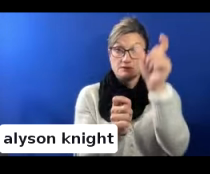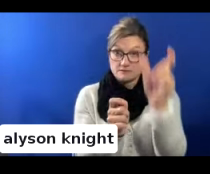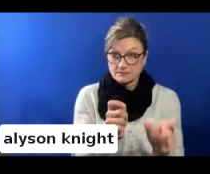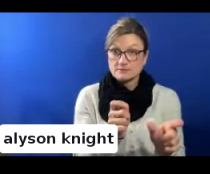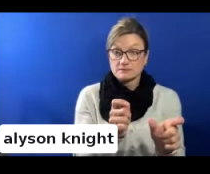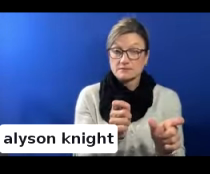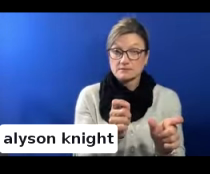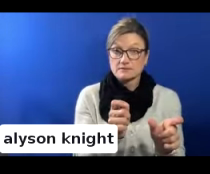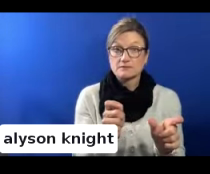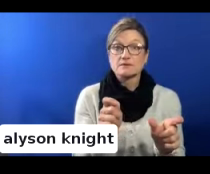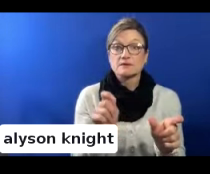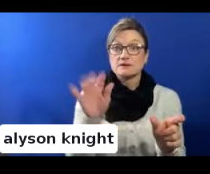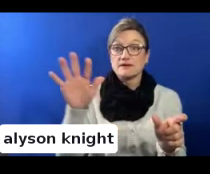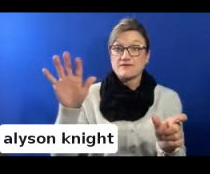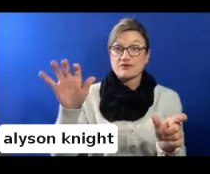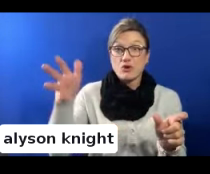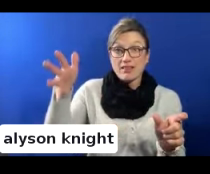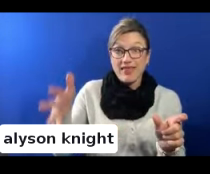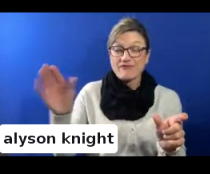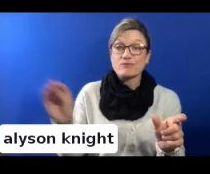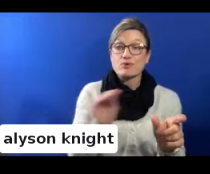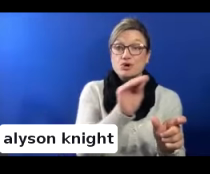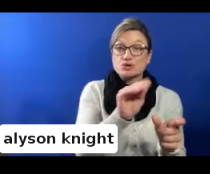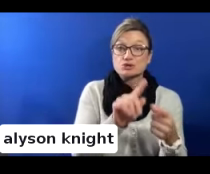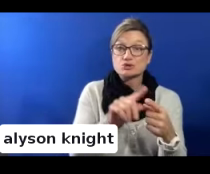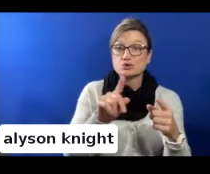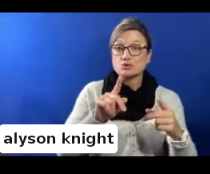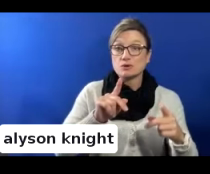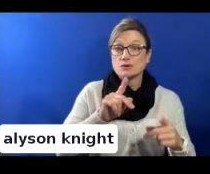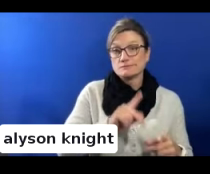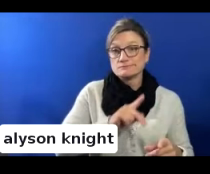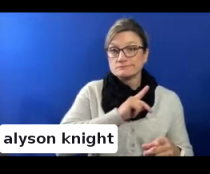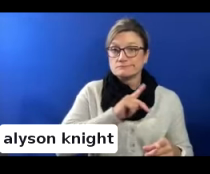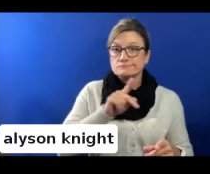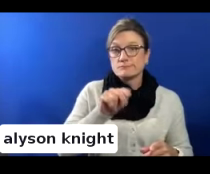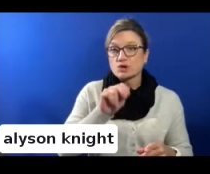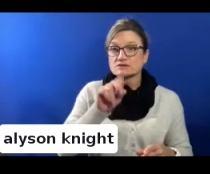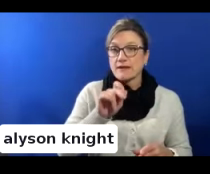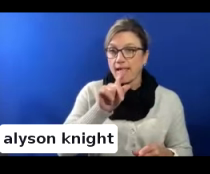the $500 in personnel leaving the $9,500 in the equipment line.